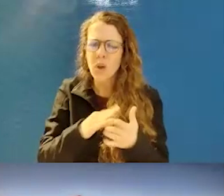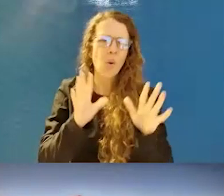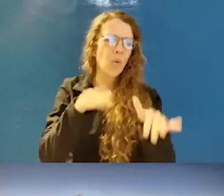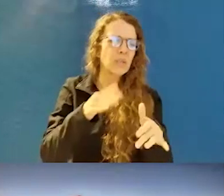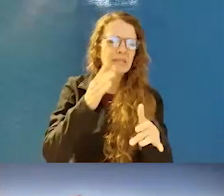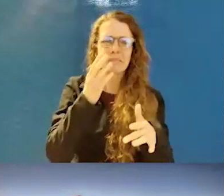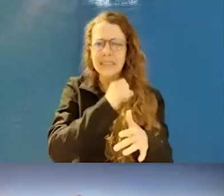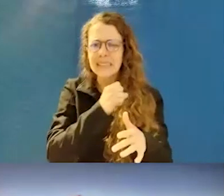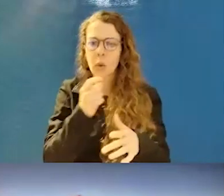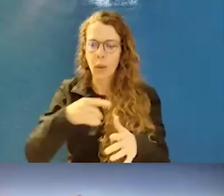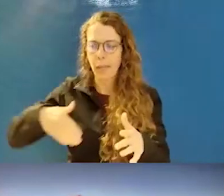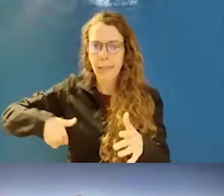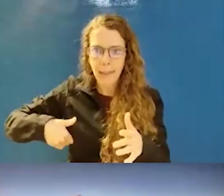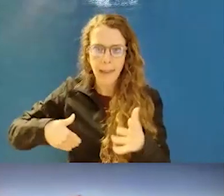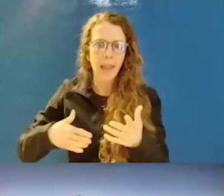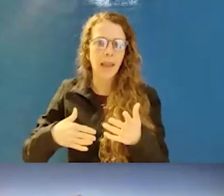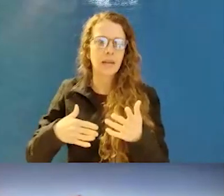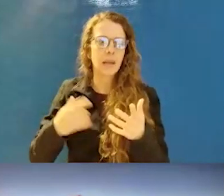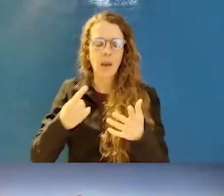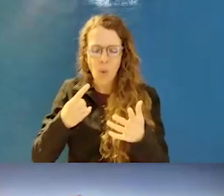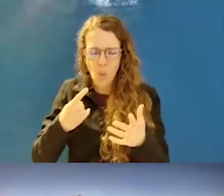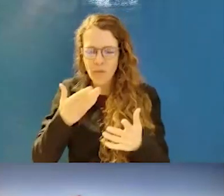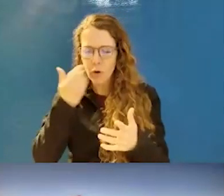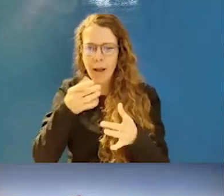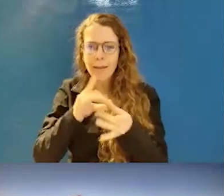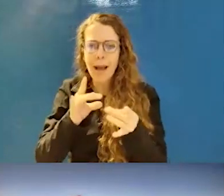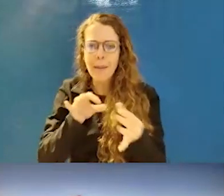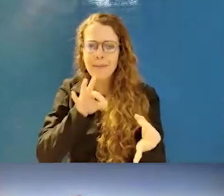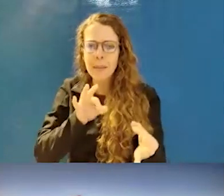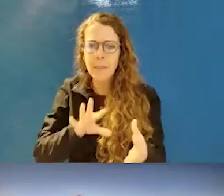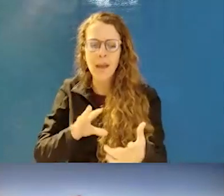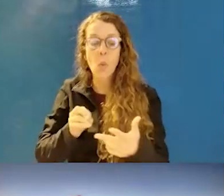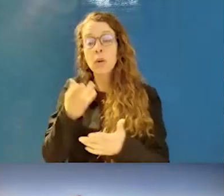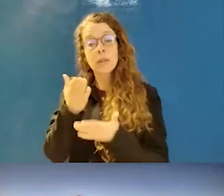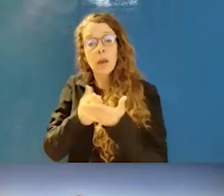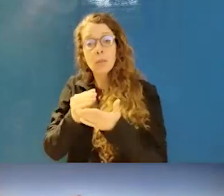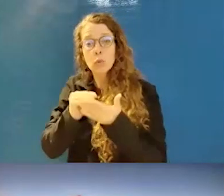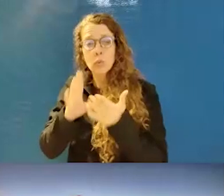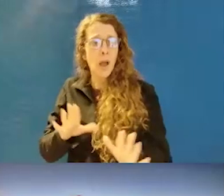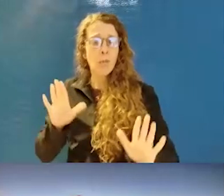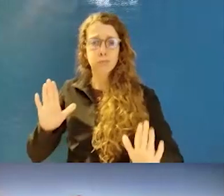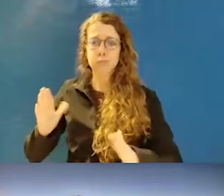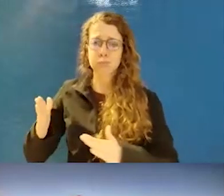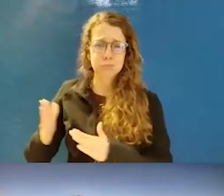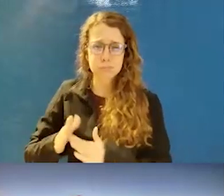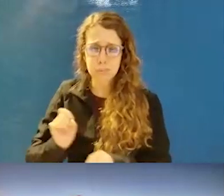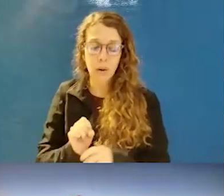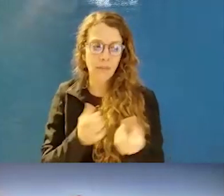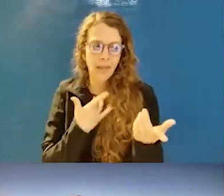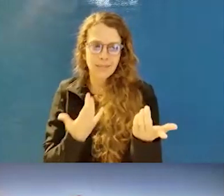turn in something late, or, you know, there are some students that just do an absolutely fantastic job and you just really can't,